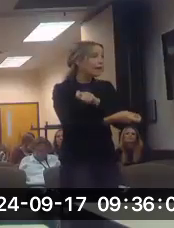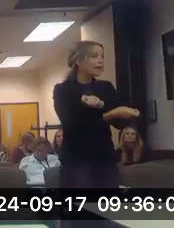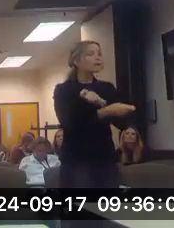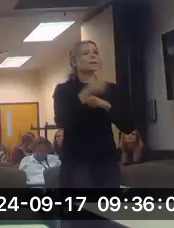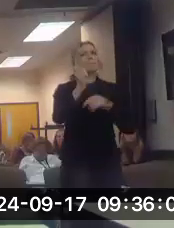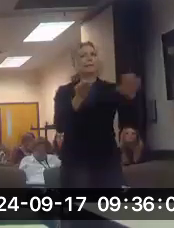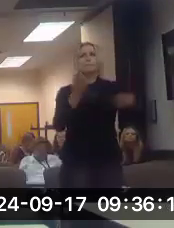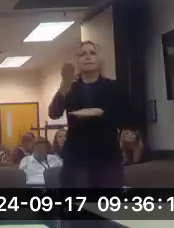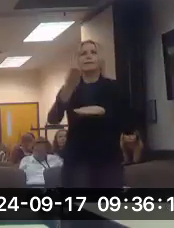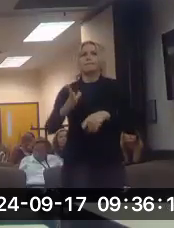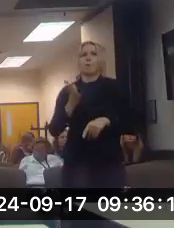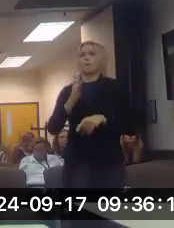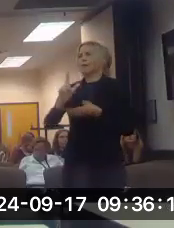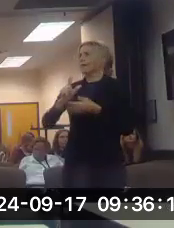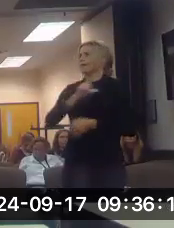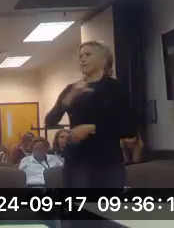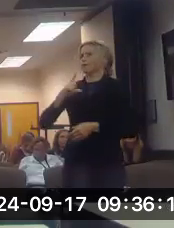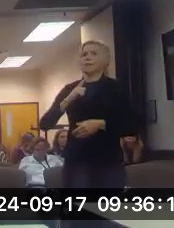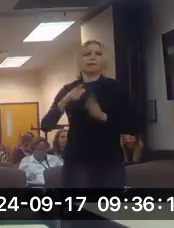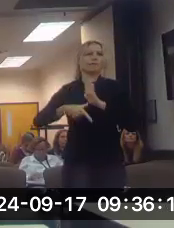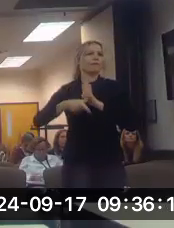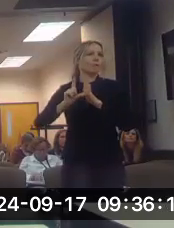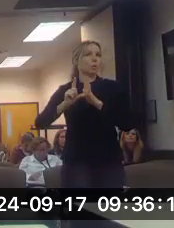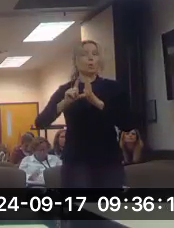Reginald Parson: The need for formal legislative review remains a point of contention